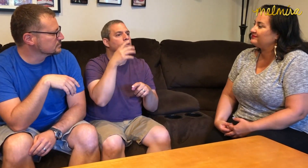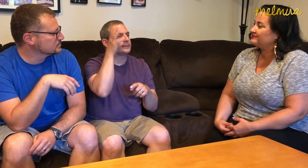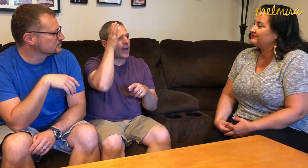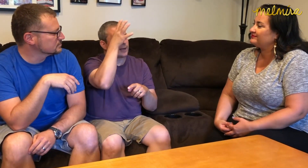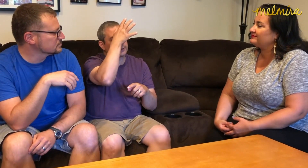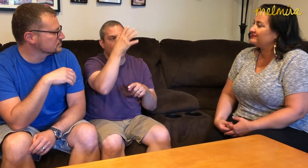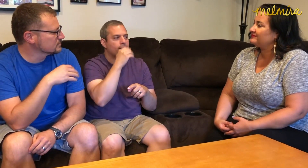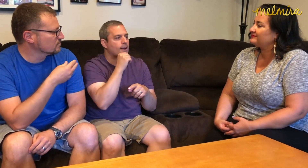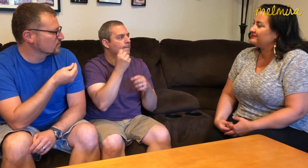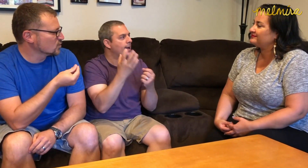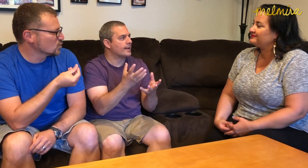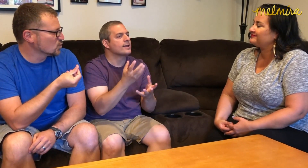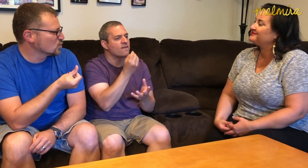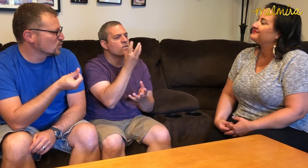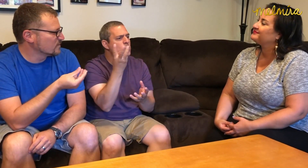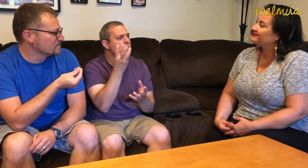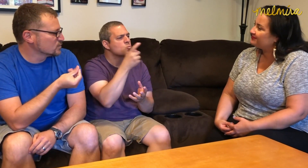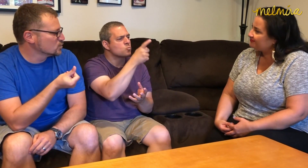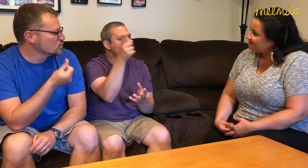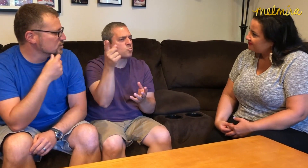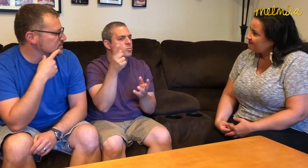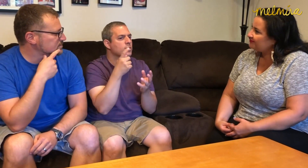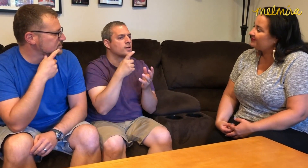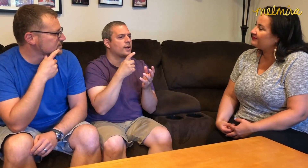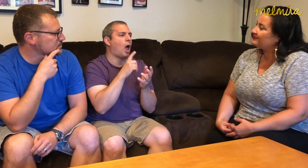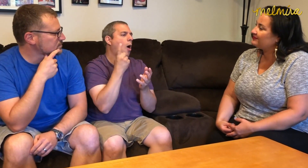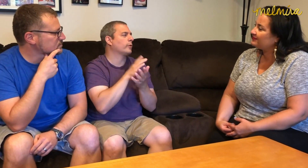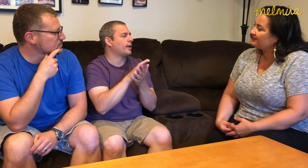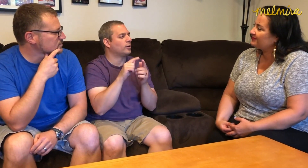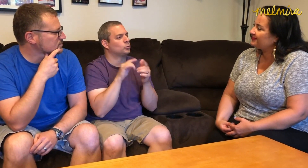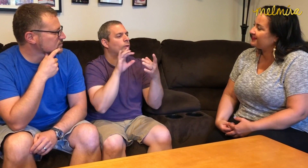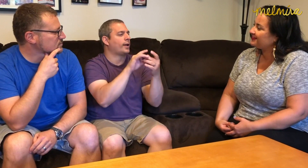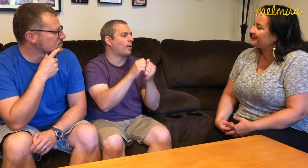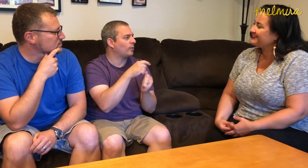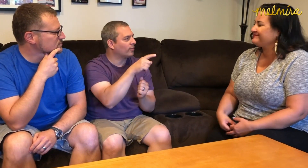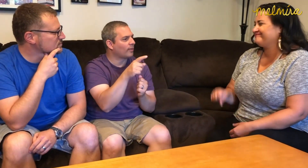Not many two dads, but there're a few out there. It's always nice to connect with them,